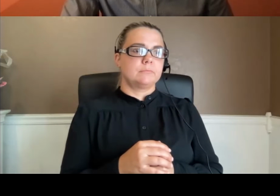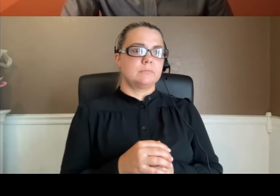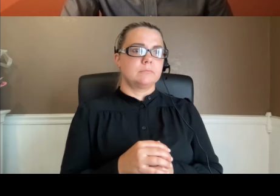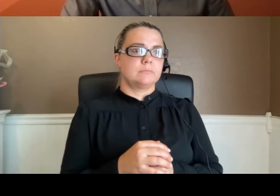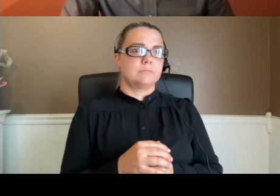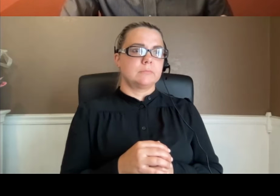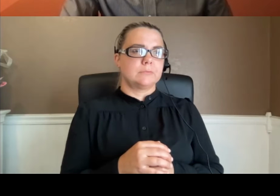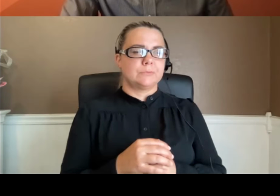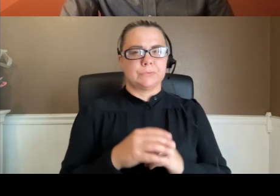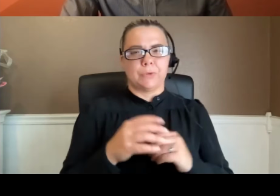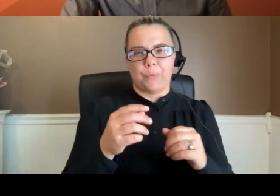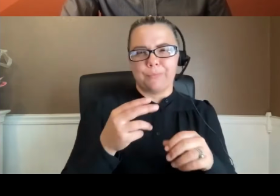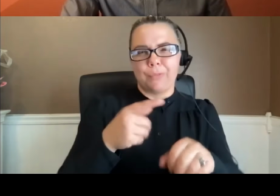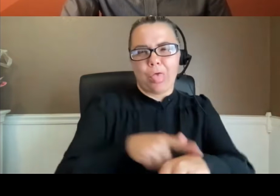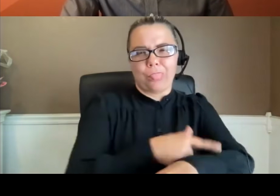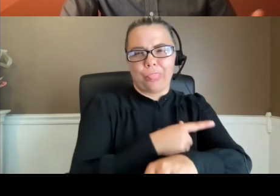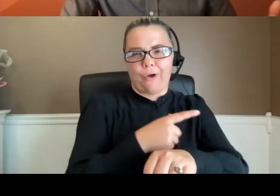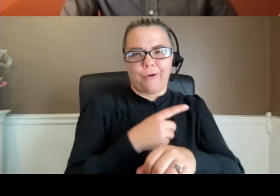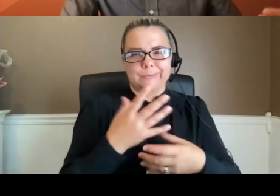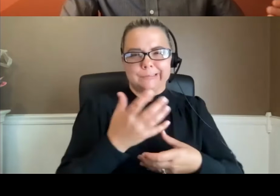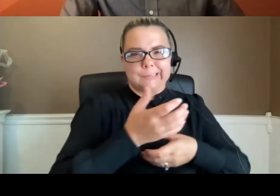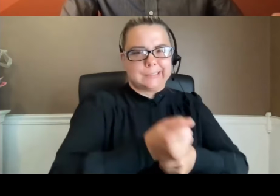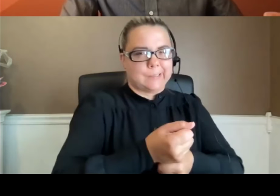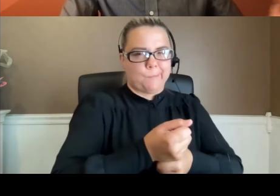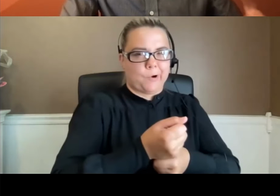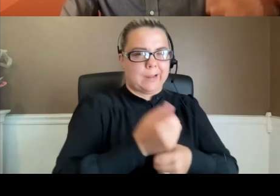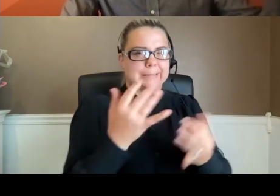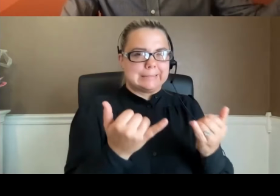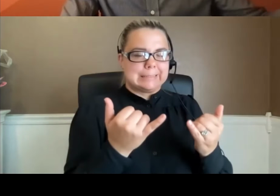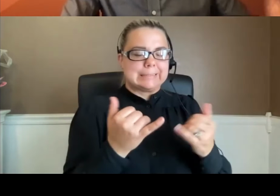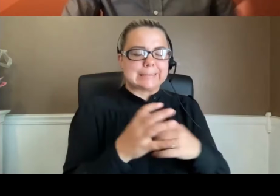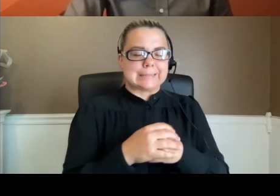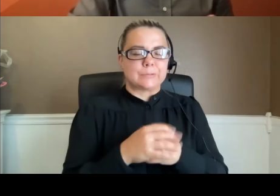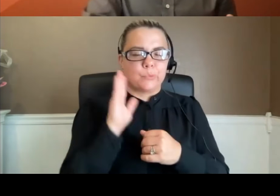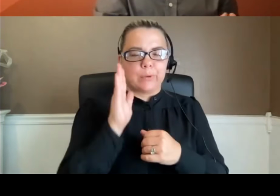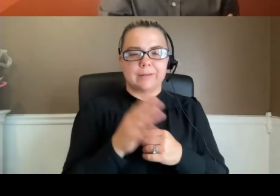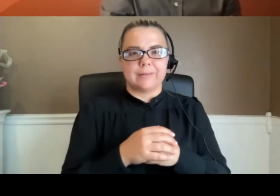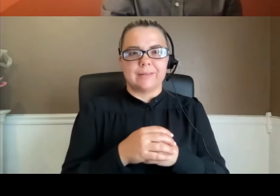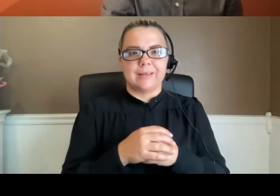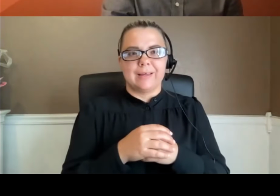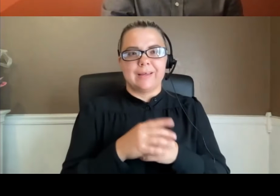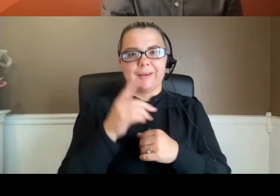going to just read this... I'm just going to go through the parts. And for everyone, this